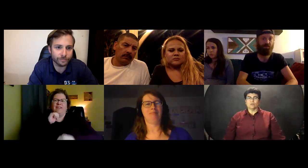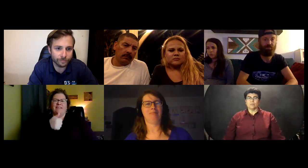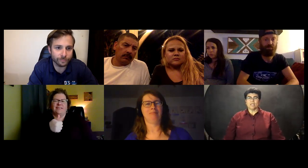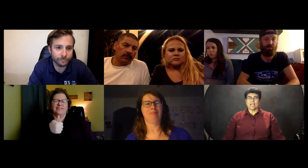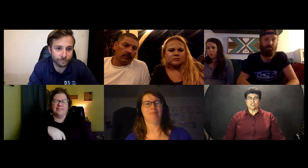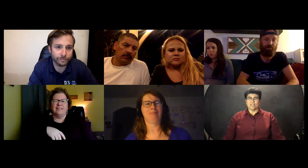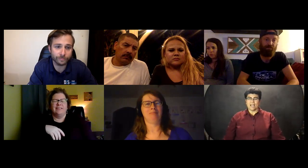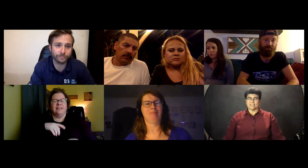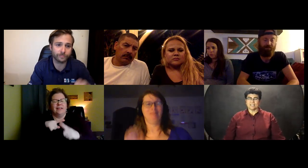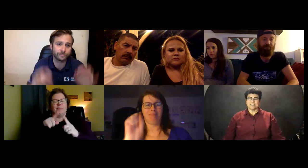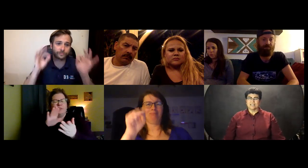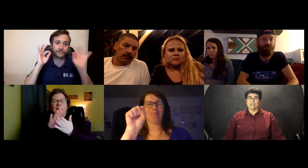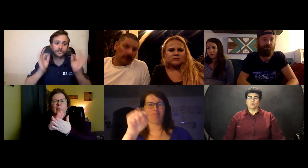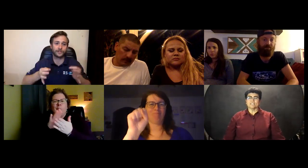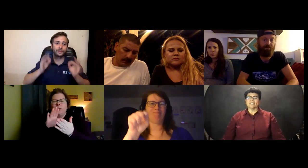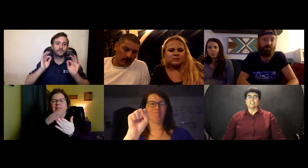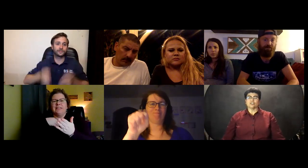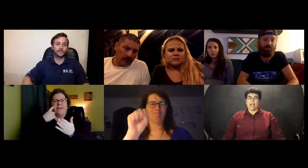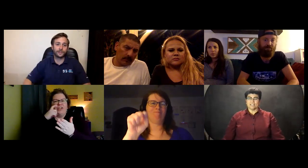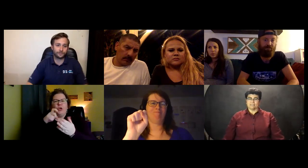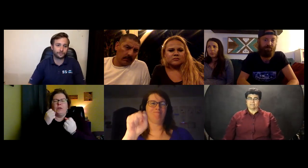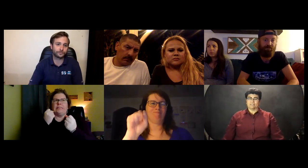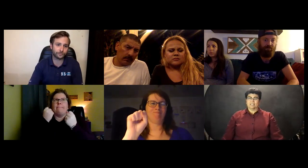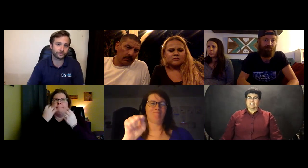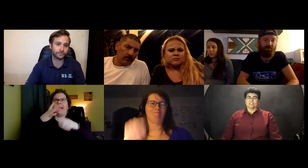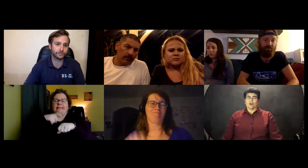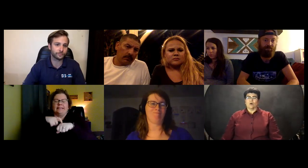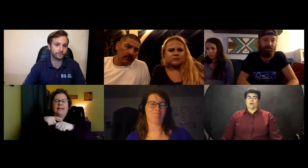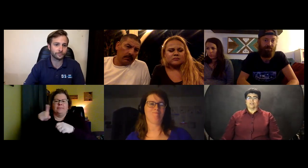communication access